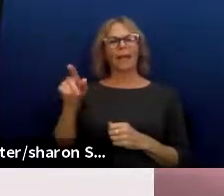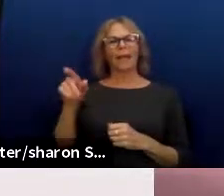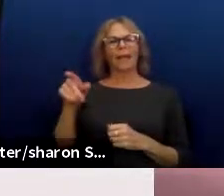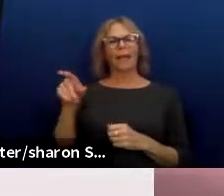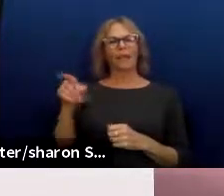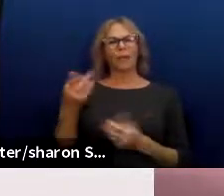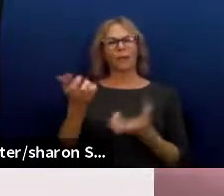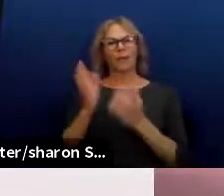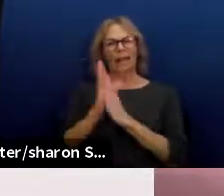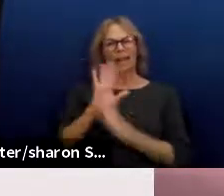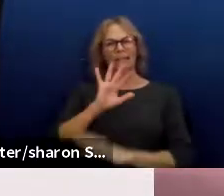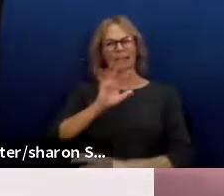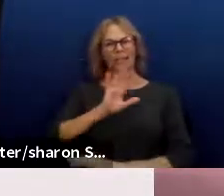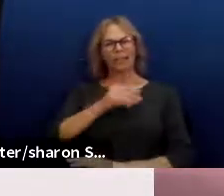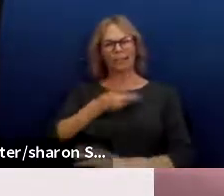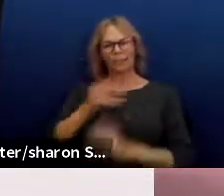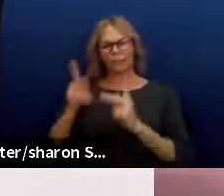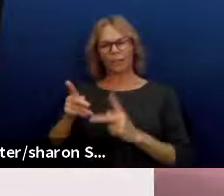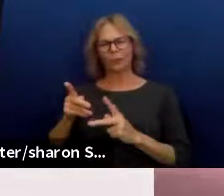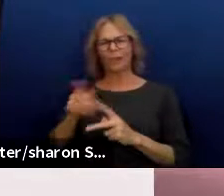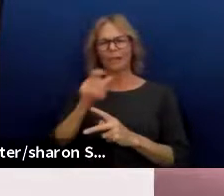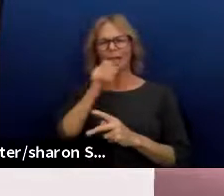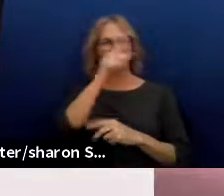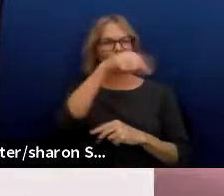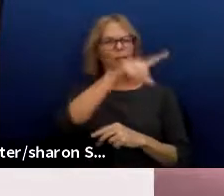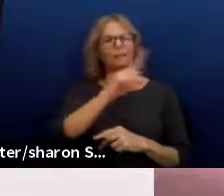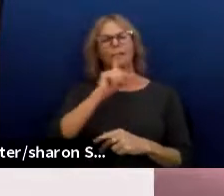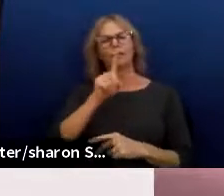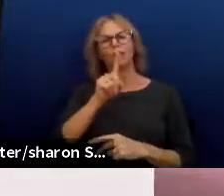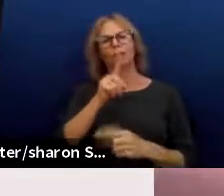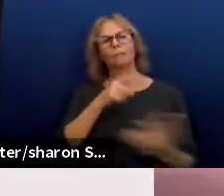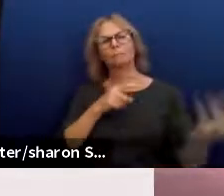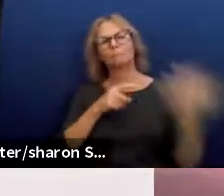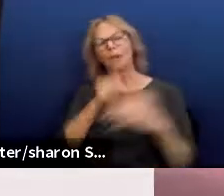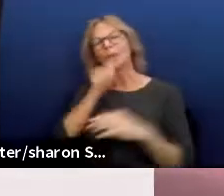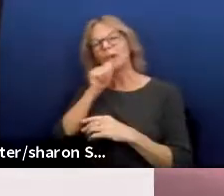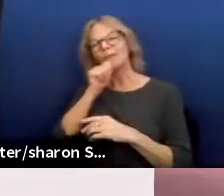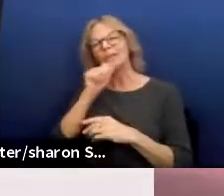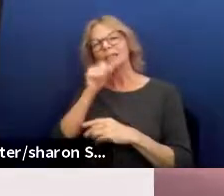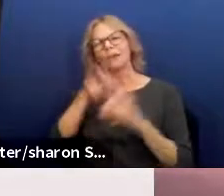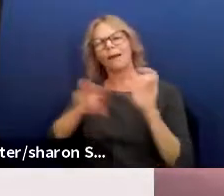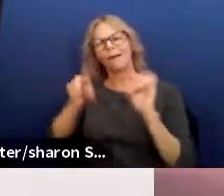else for some reason, then make sure you do that privately. So you're not accidentally outing the trans person. You know, but in